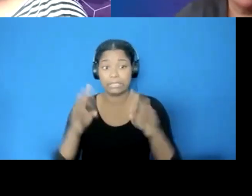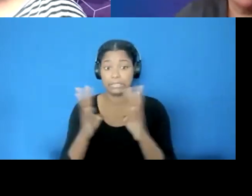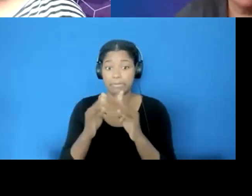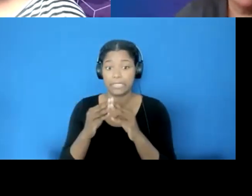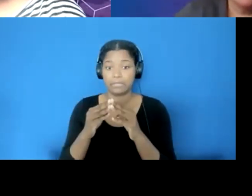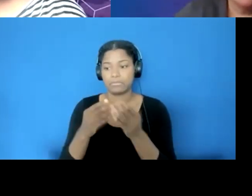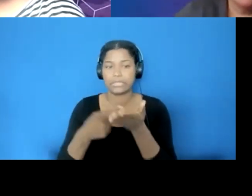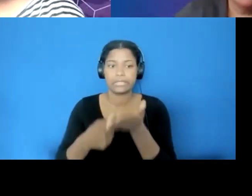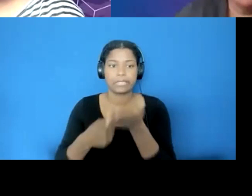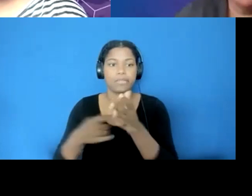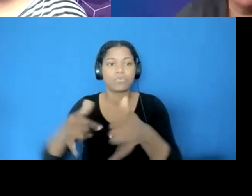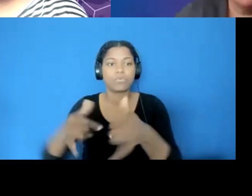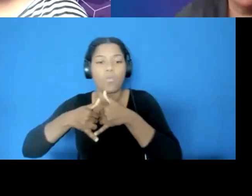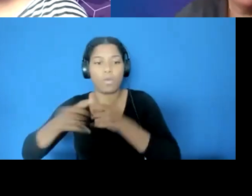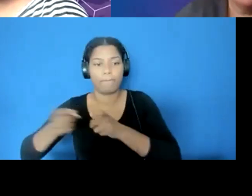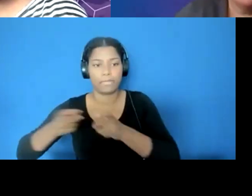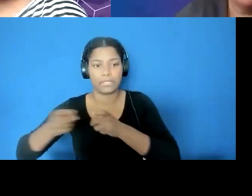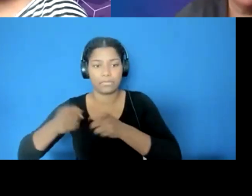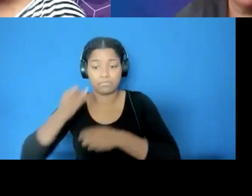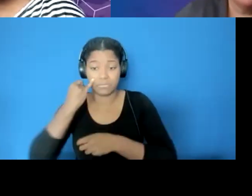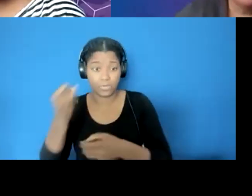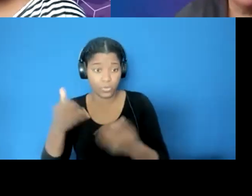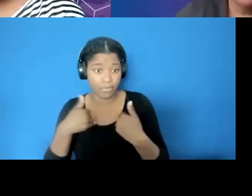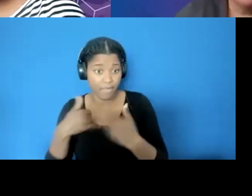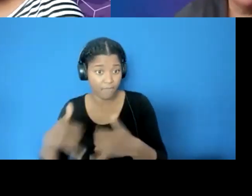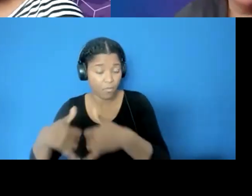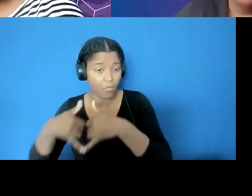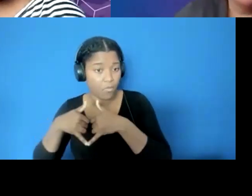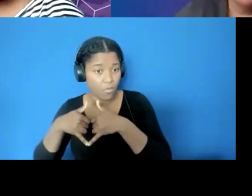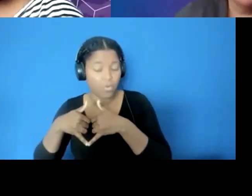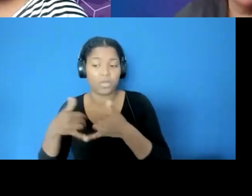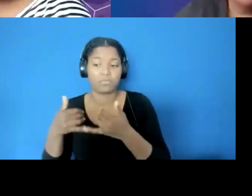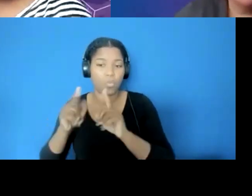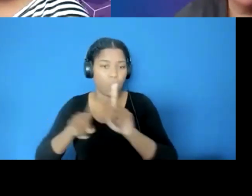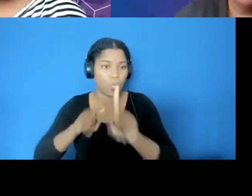So if you have an award, you know, if you have a question about a specific award,